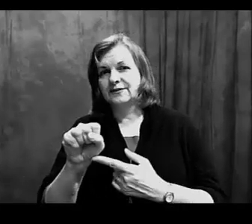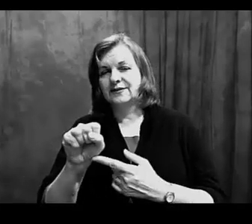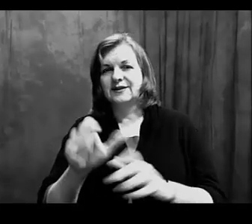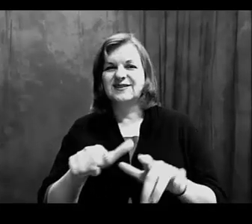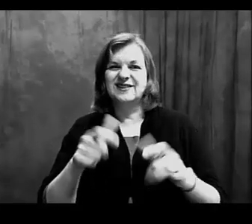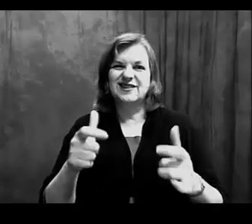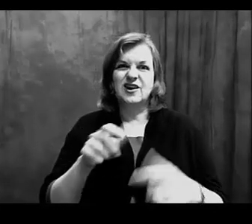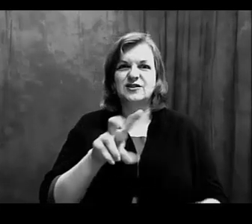now